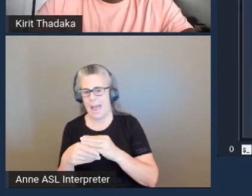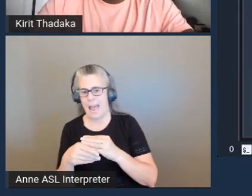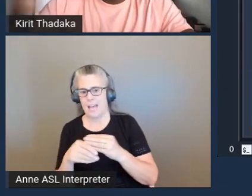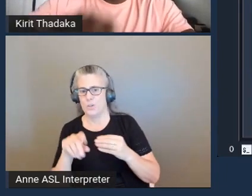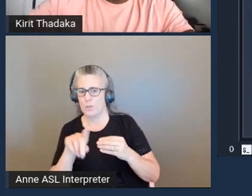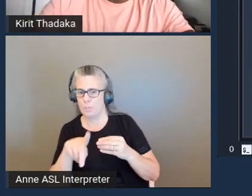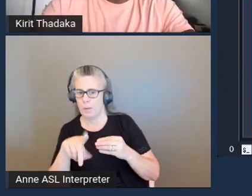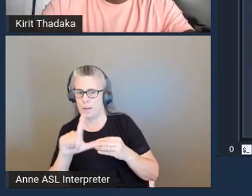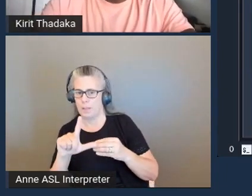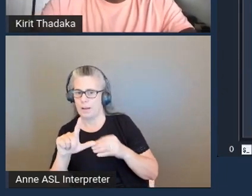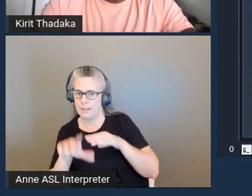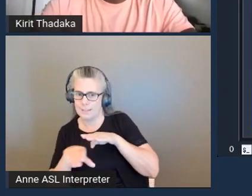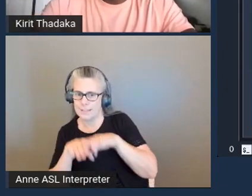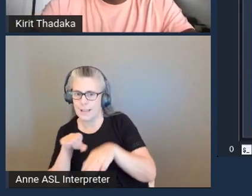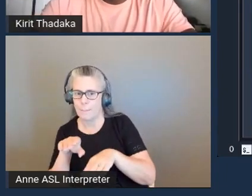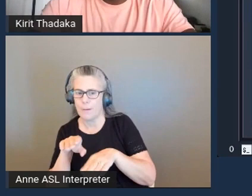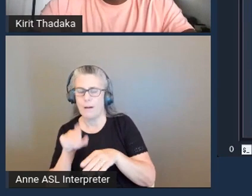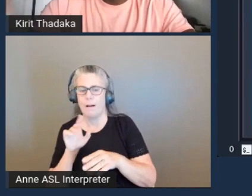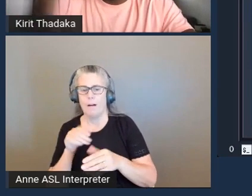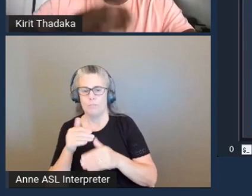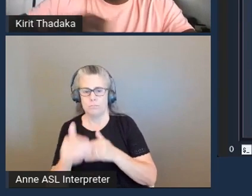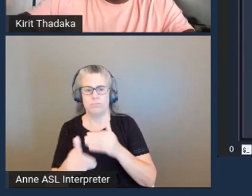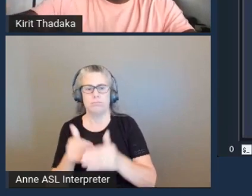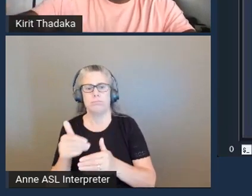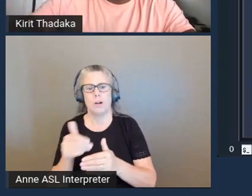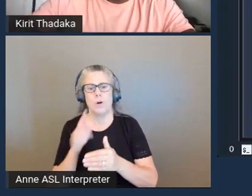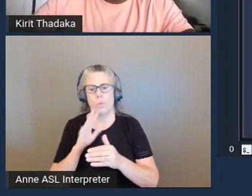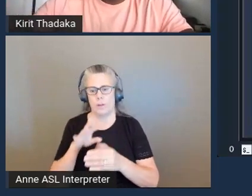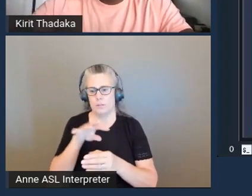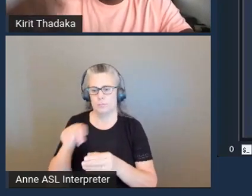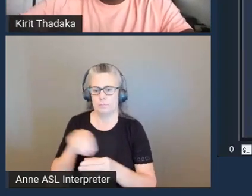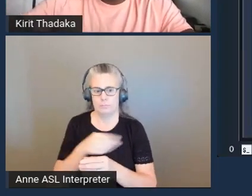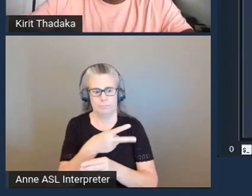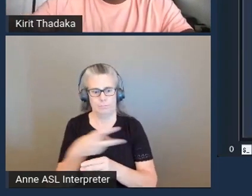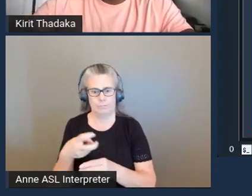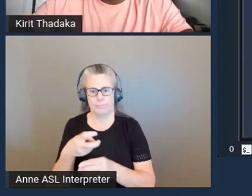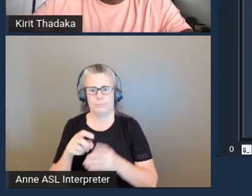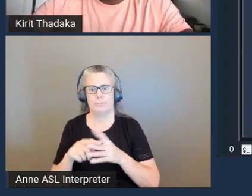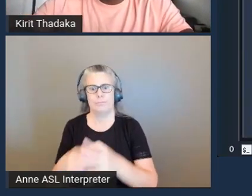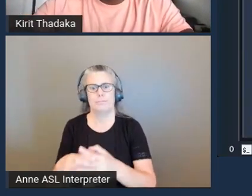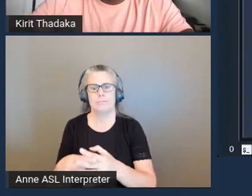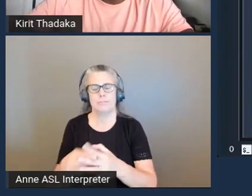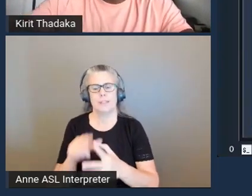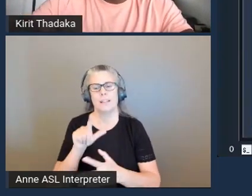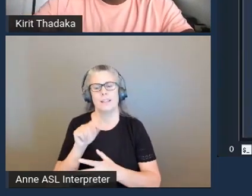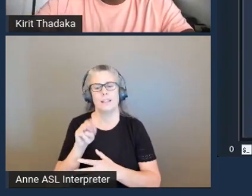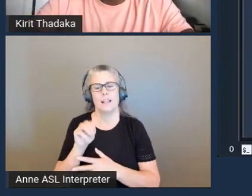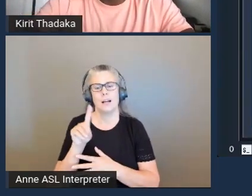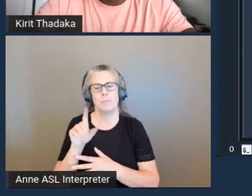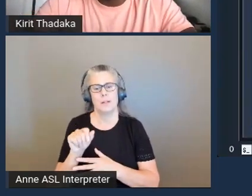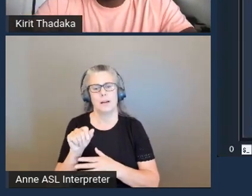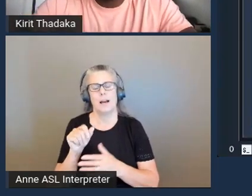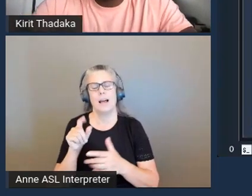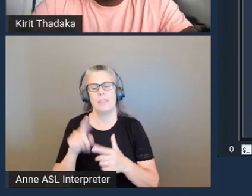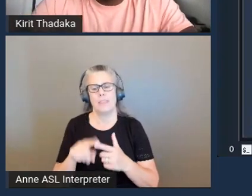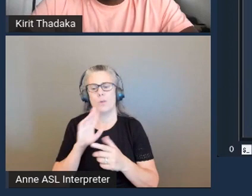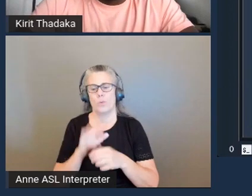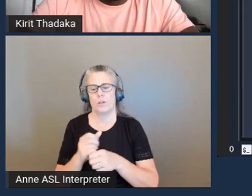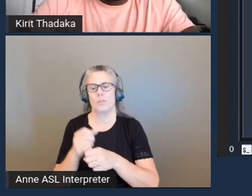when it runs will invoke this Lambda function and then that invocation will result in a SageMaker endpoint being created.